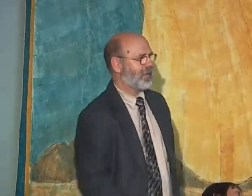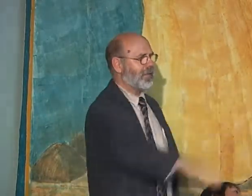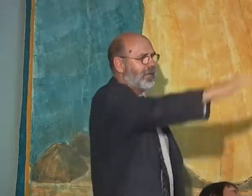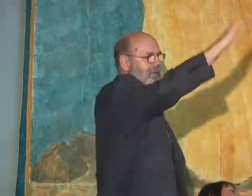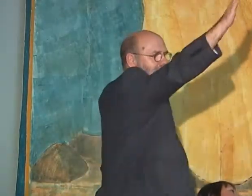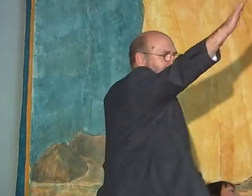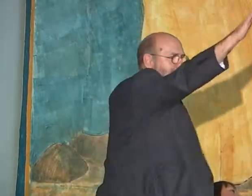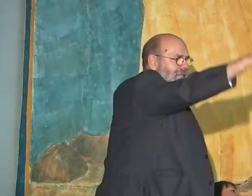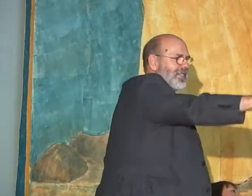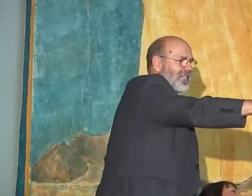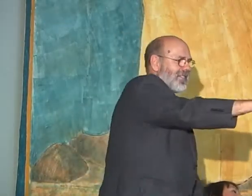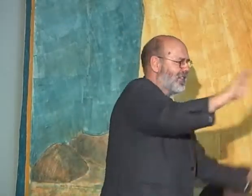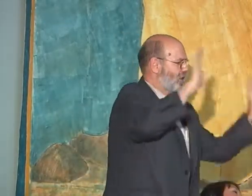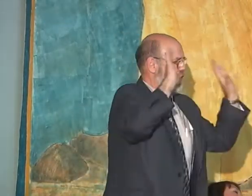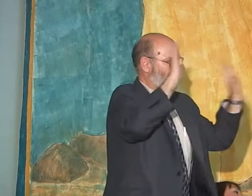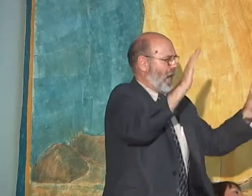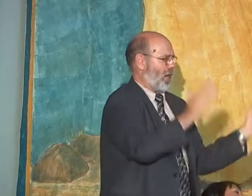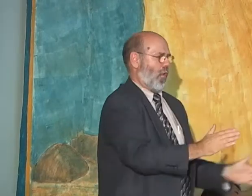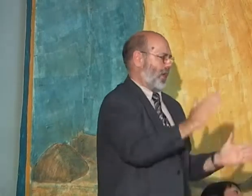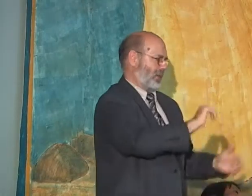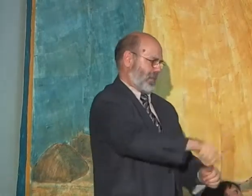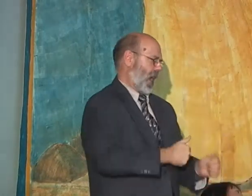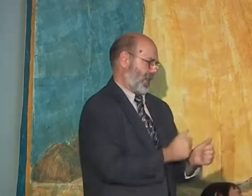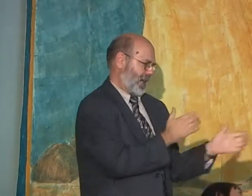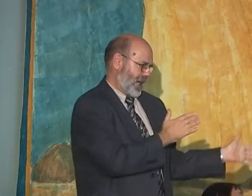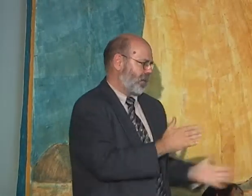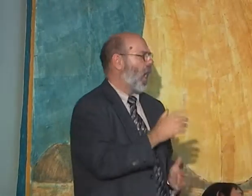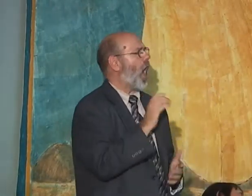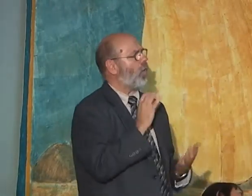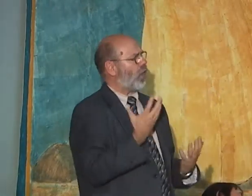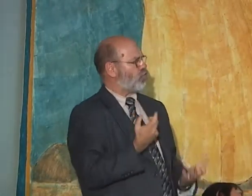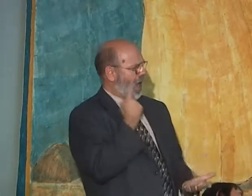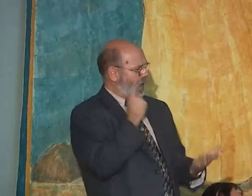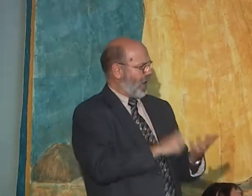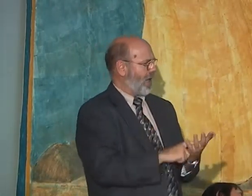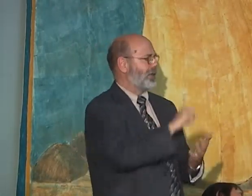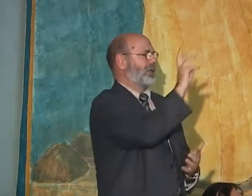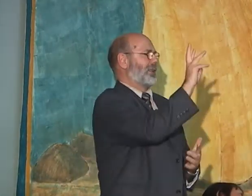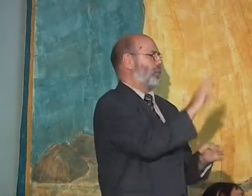who's, uh - Sam? - who did a great job organizing behind the scenes for this.